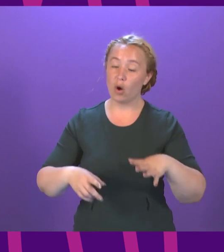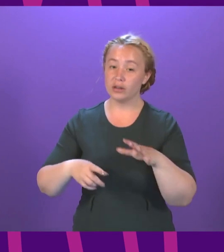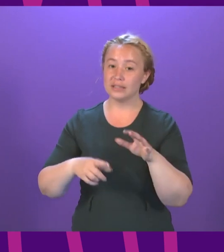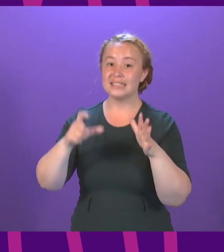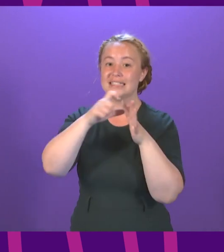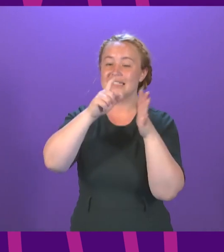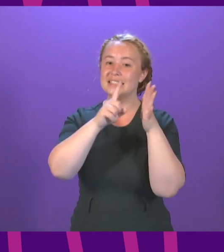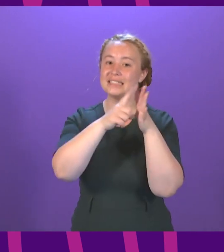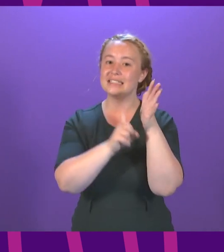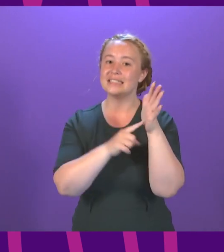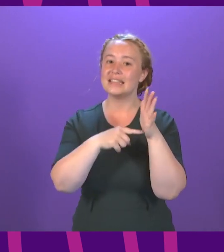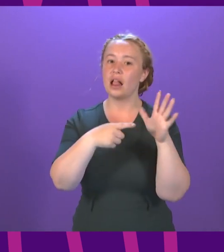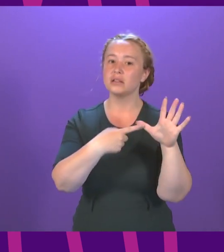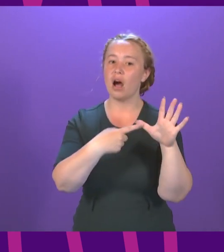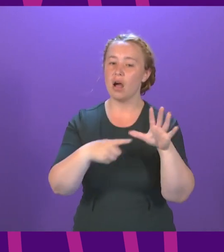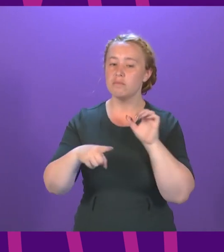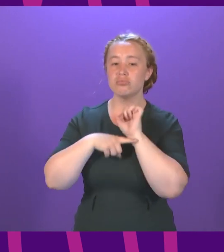of the vaccine. Will the Government now follow the lead from other countries around the world and